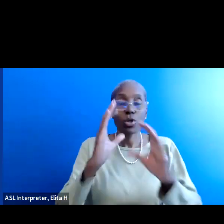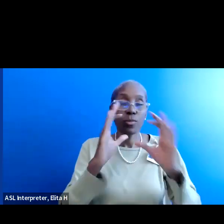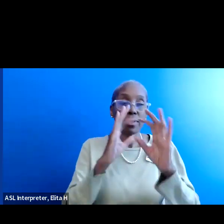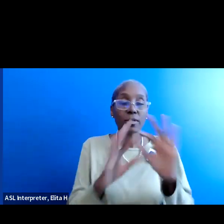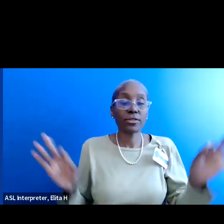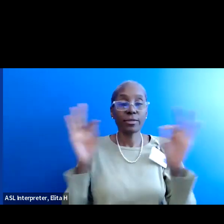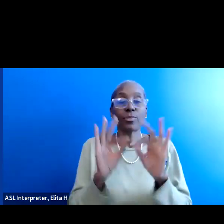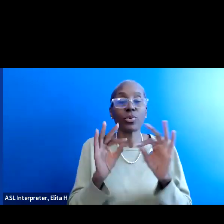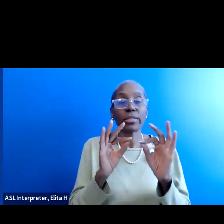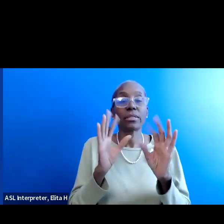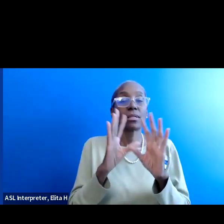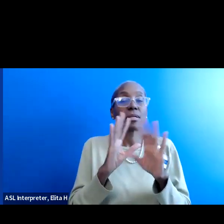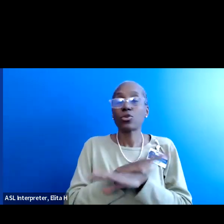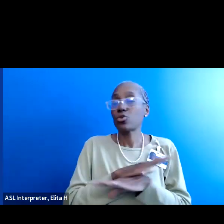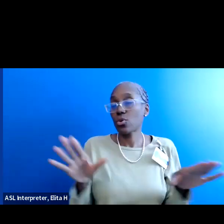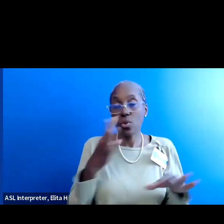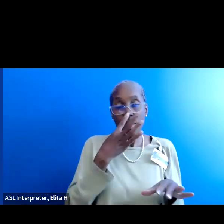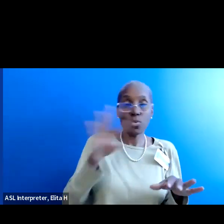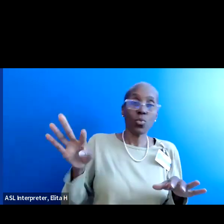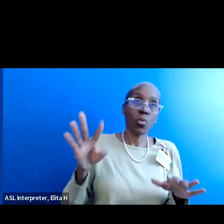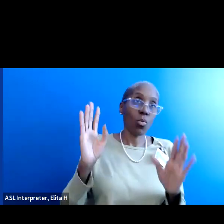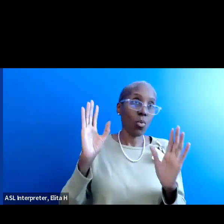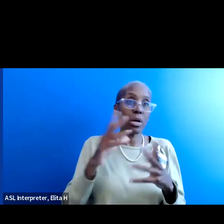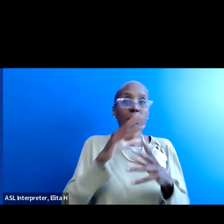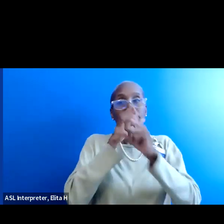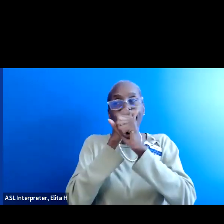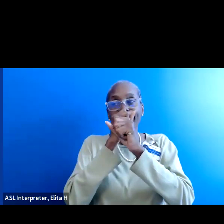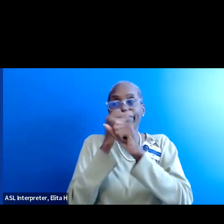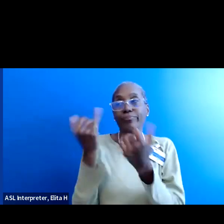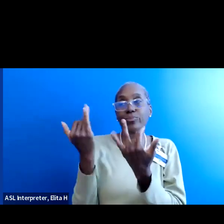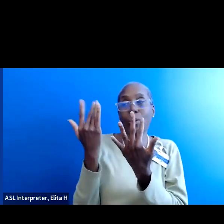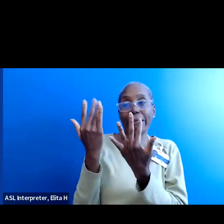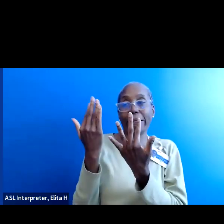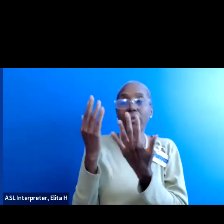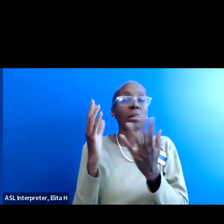to not ignore issues or wait too long to share your concerns just kind of hoping it gets better.